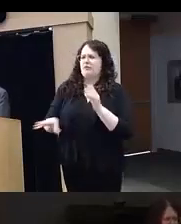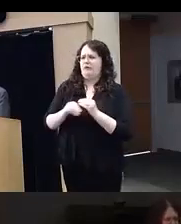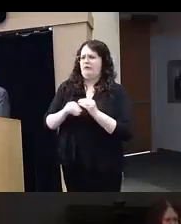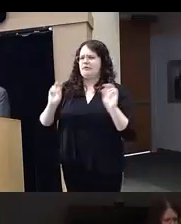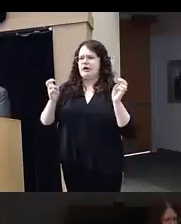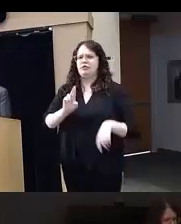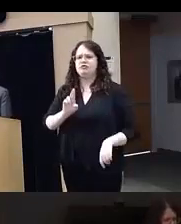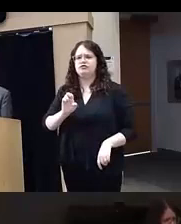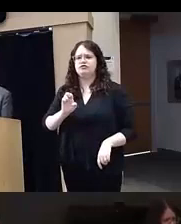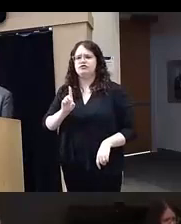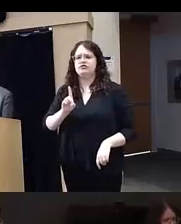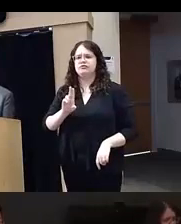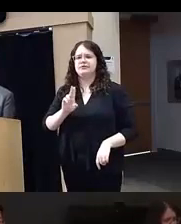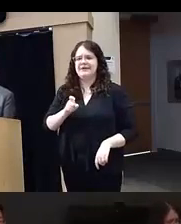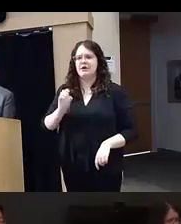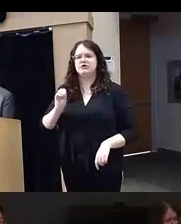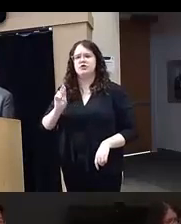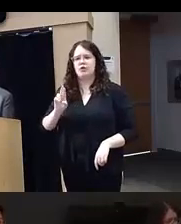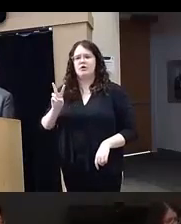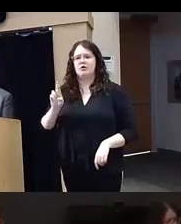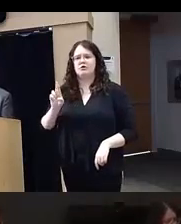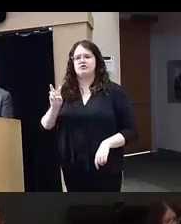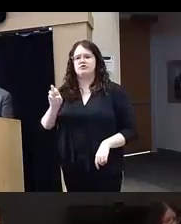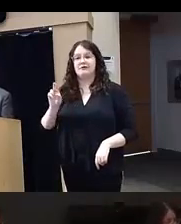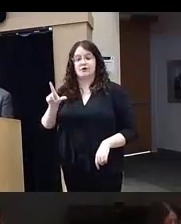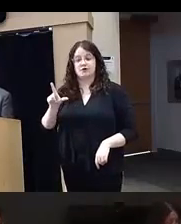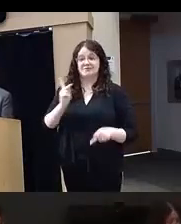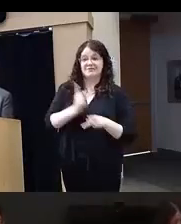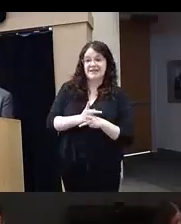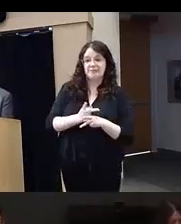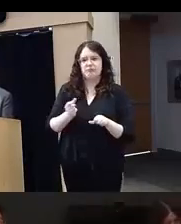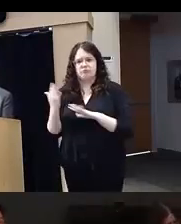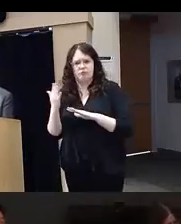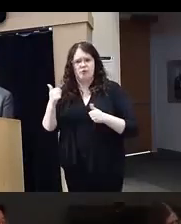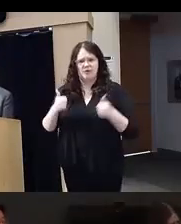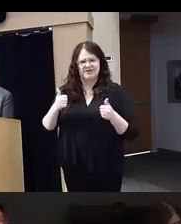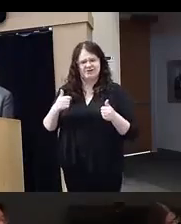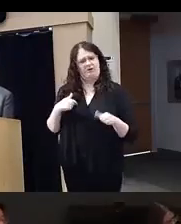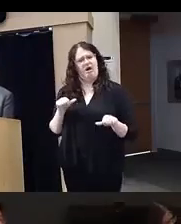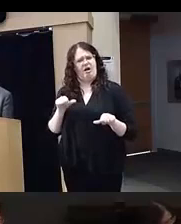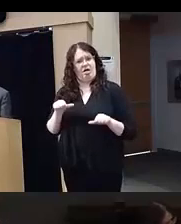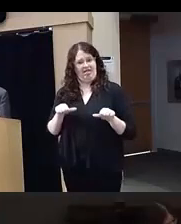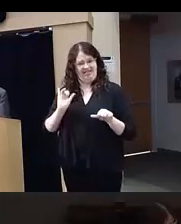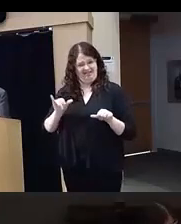I've been having some doubts actually about is this the right phrase for our department you